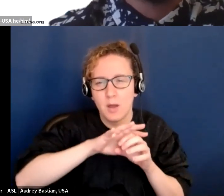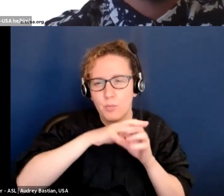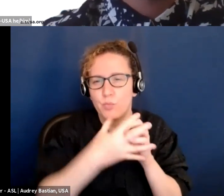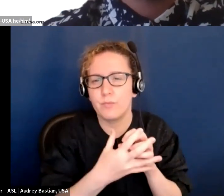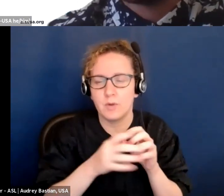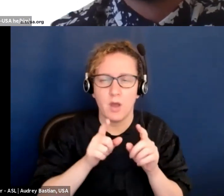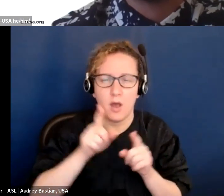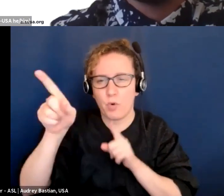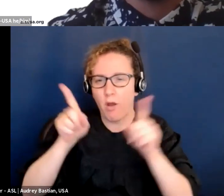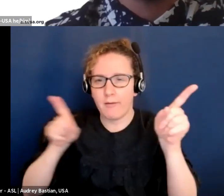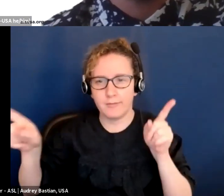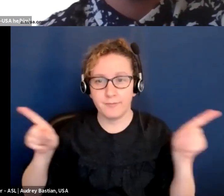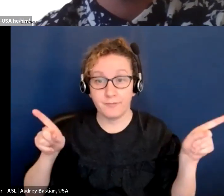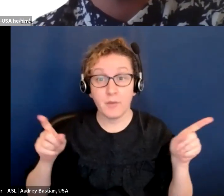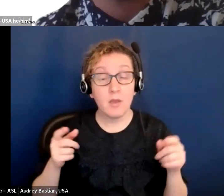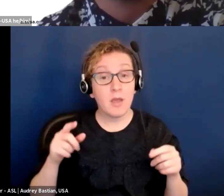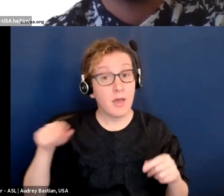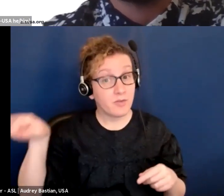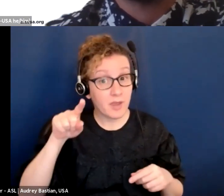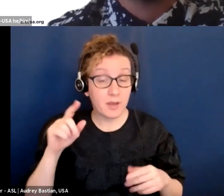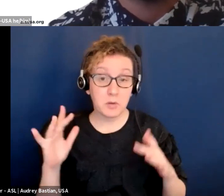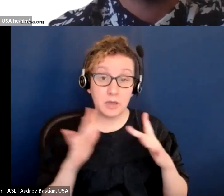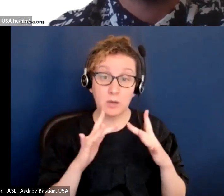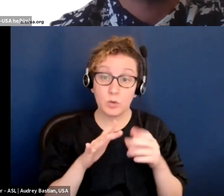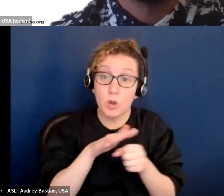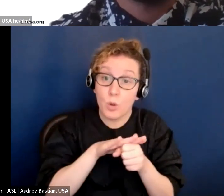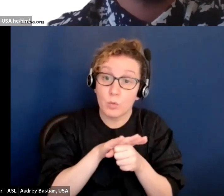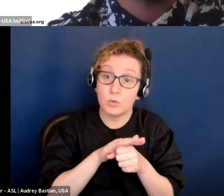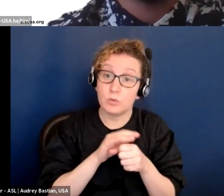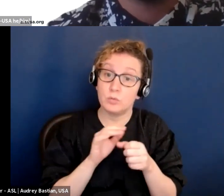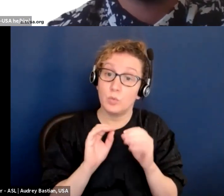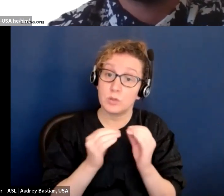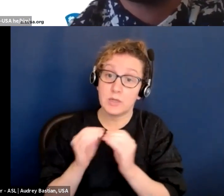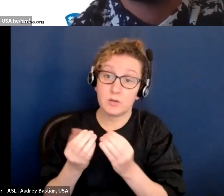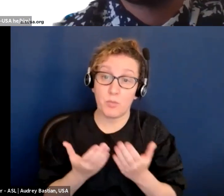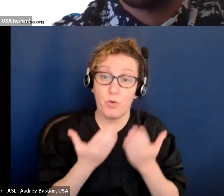they may also connect with local organizations that provide resources or information to students